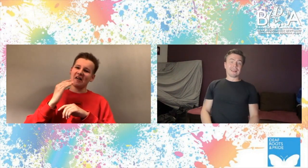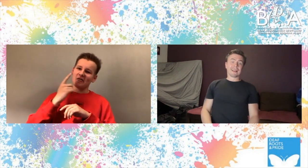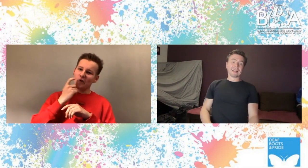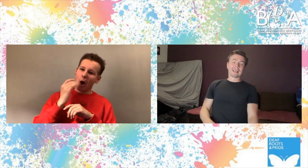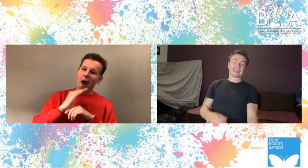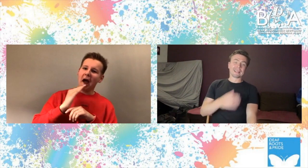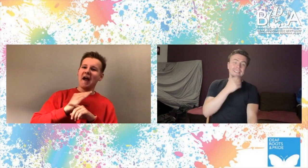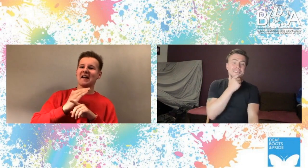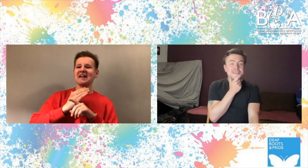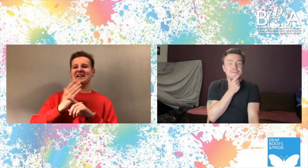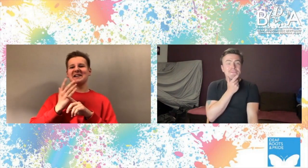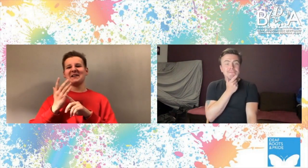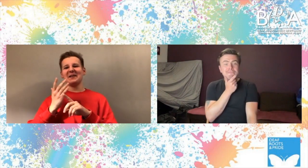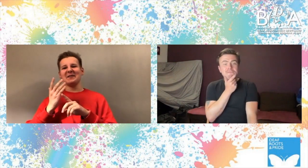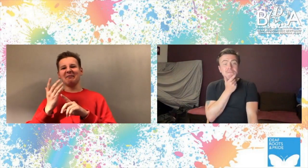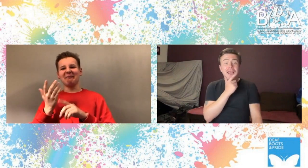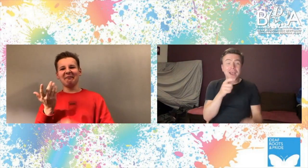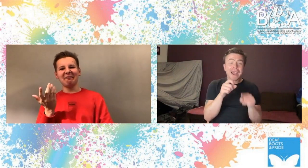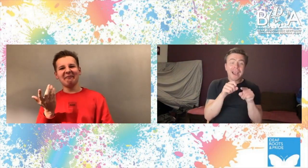would you say?